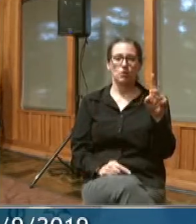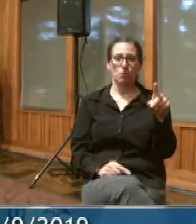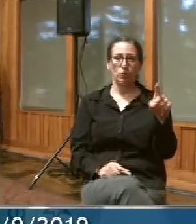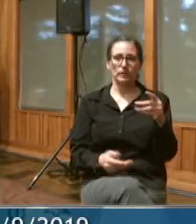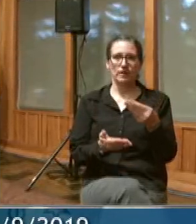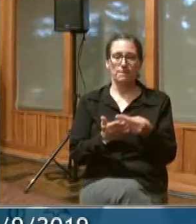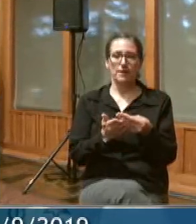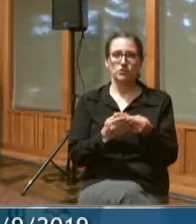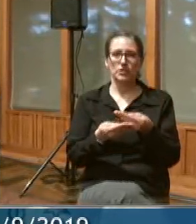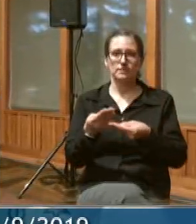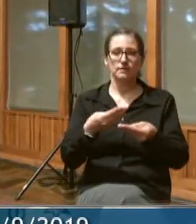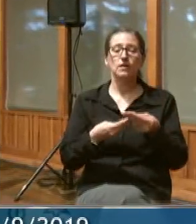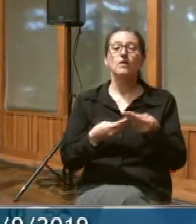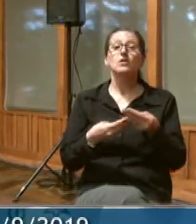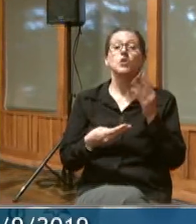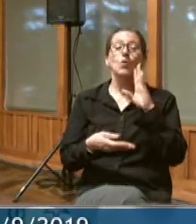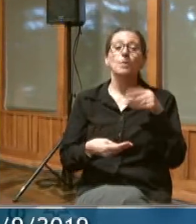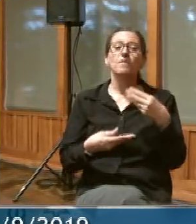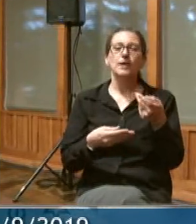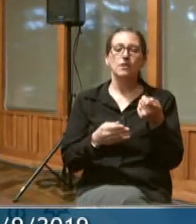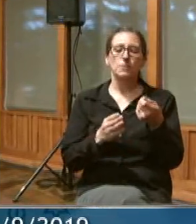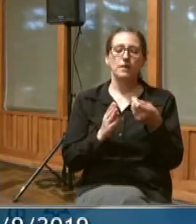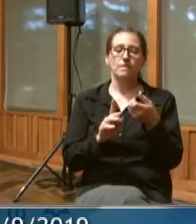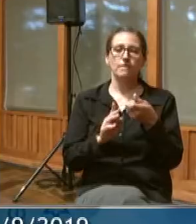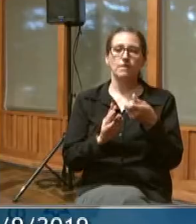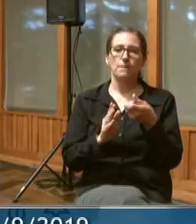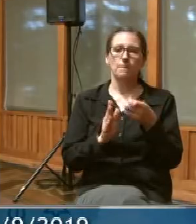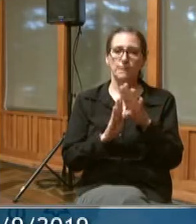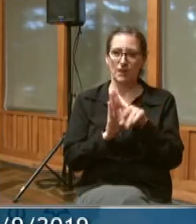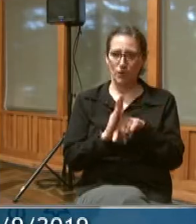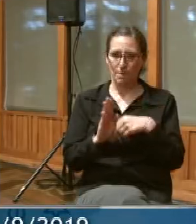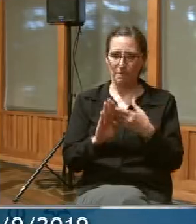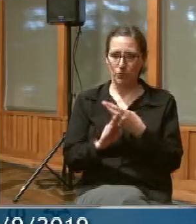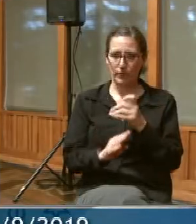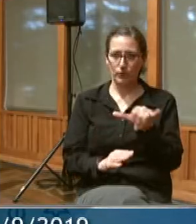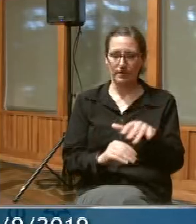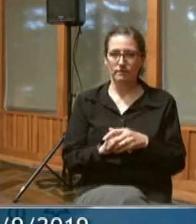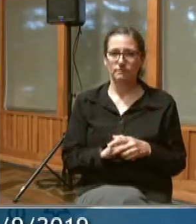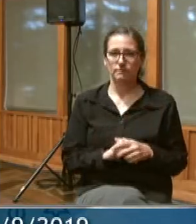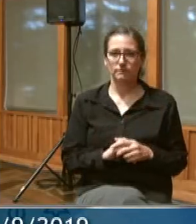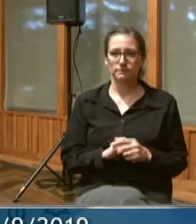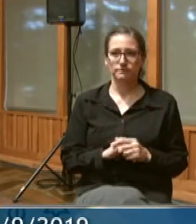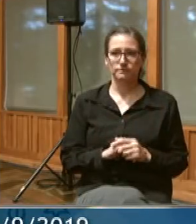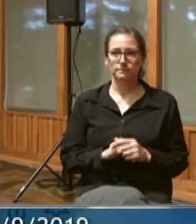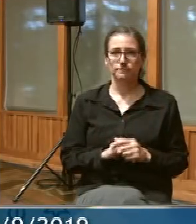Wheeler: ALL RIGHT, SO WE'LL TAKE TESTIMONY ON THE PROSPER PORTLAND BUDGET. >> LET ME GIVE A LITTLE